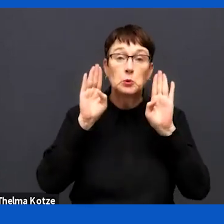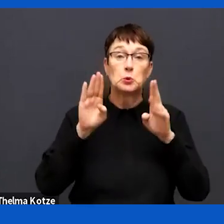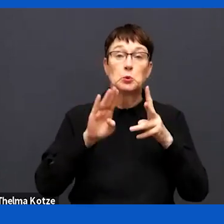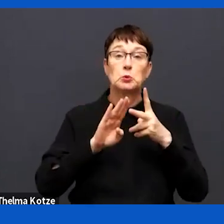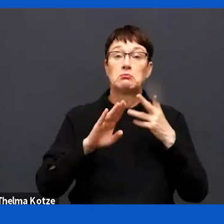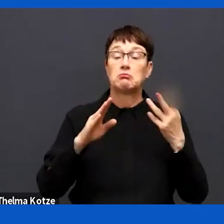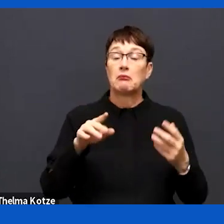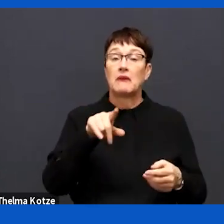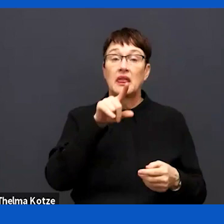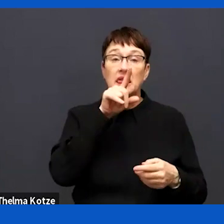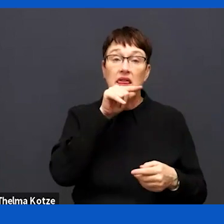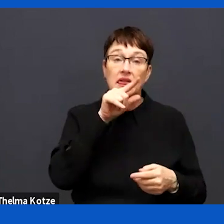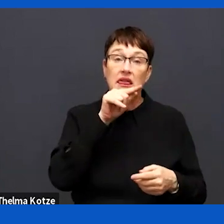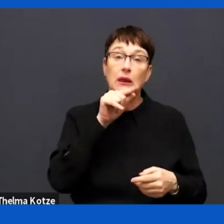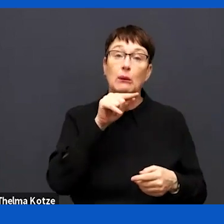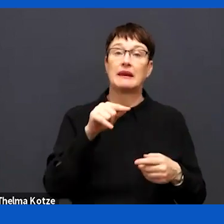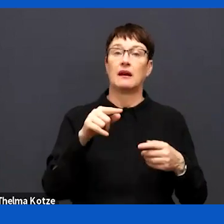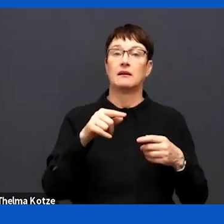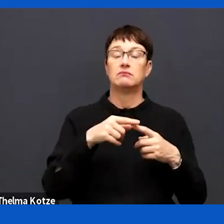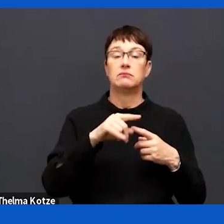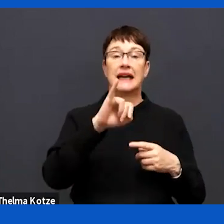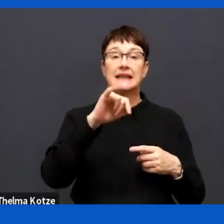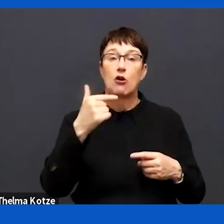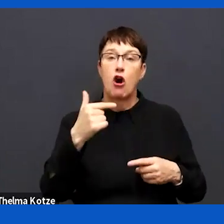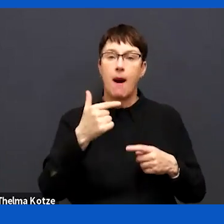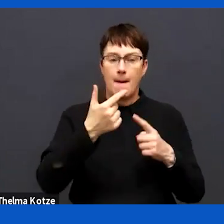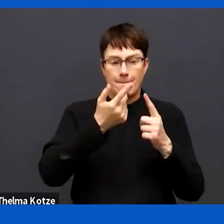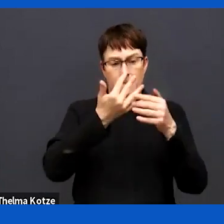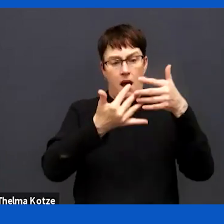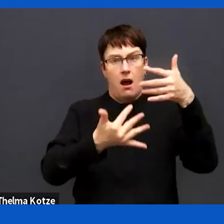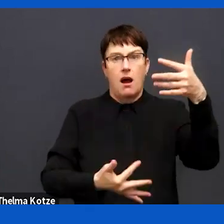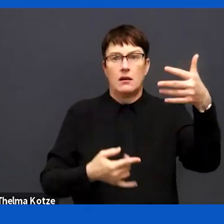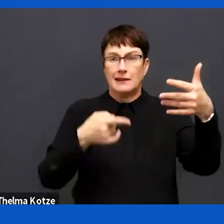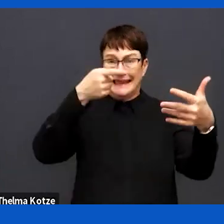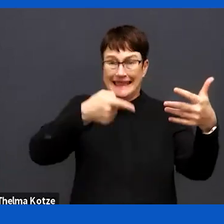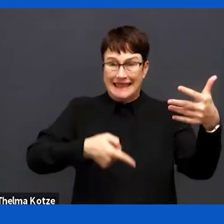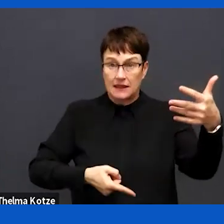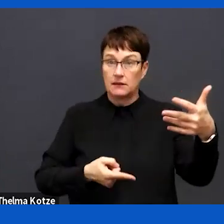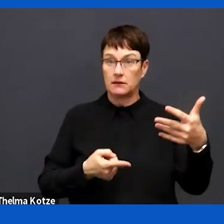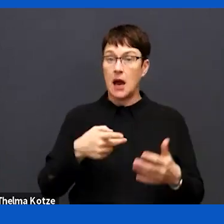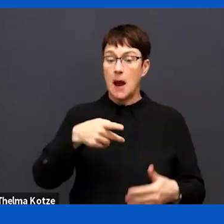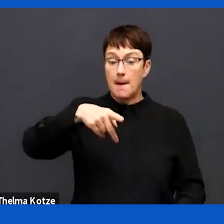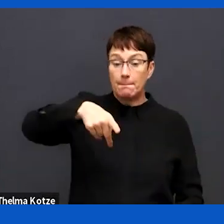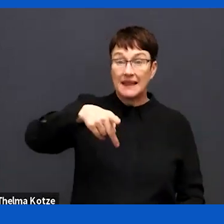have a disability to have really good access to digital communications.